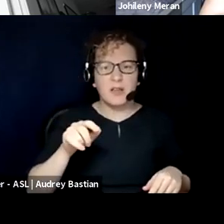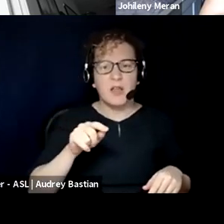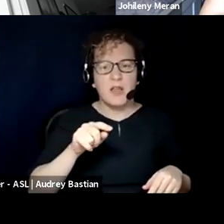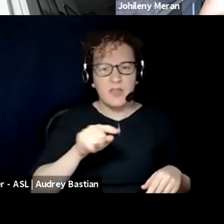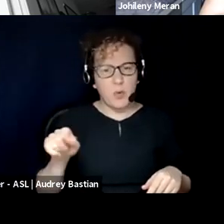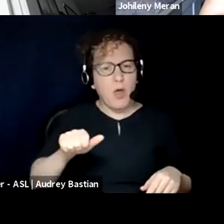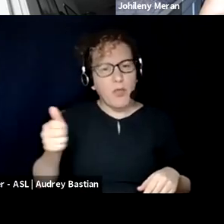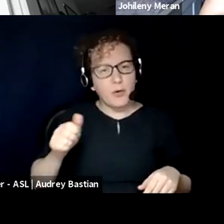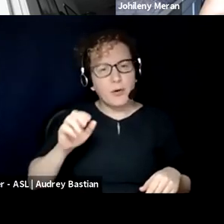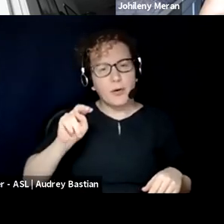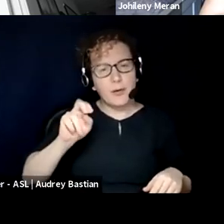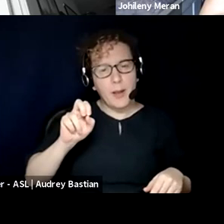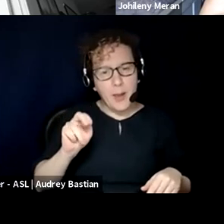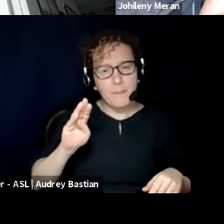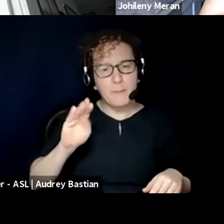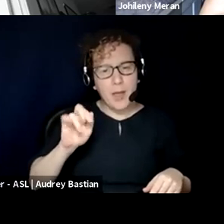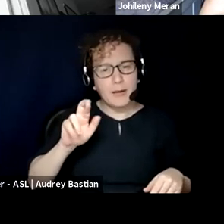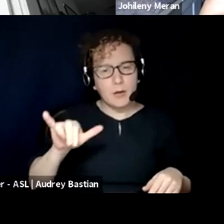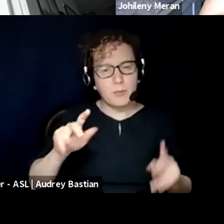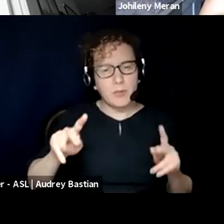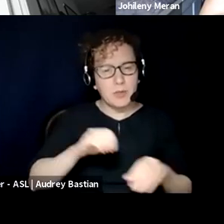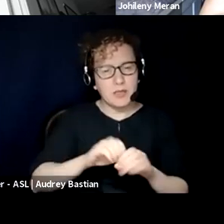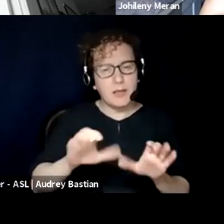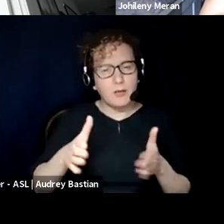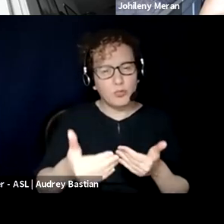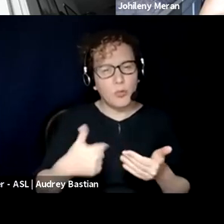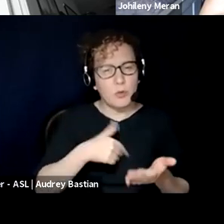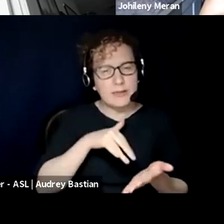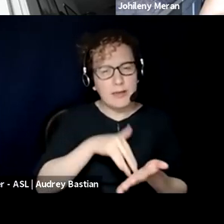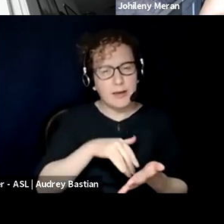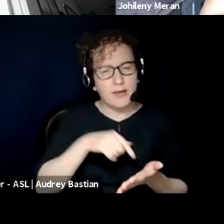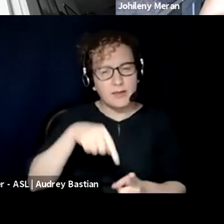nonbinary people in this classroom and we are like study in this about gender. It was